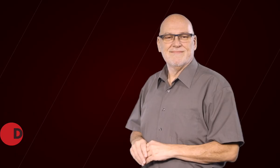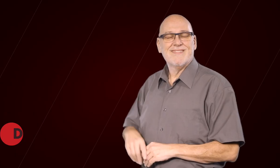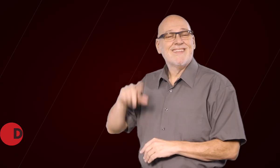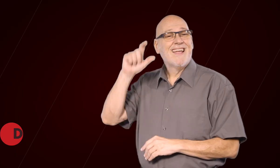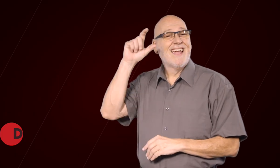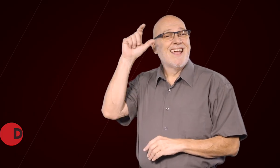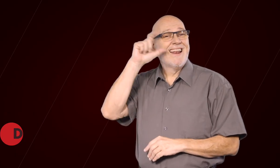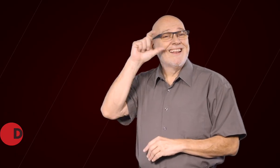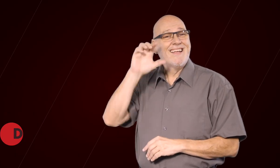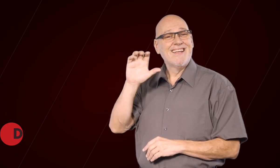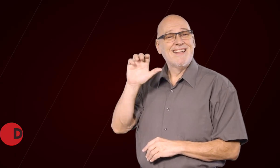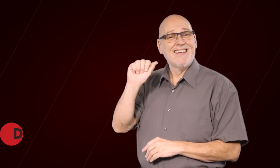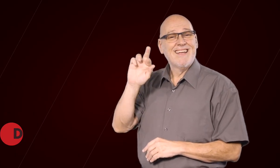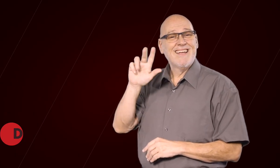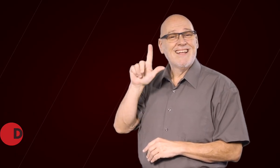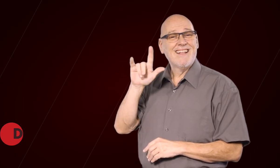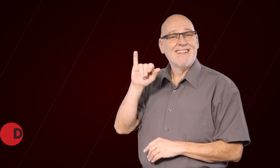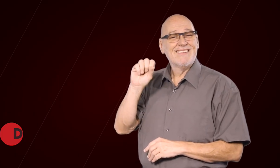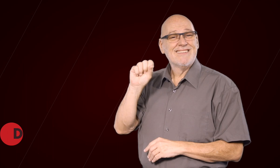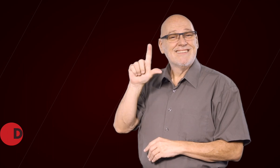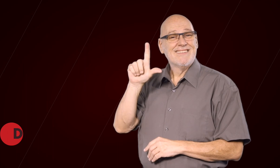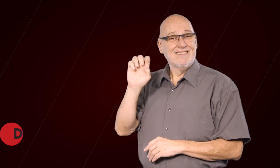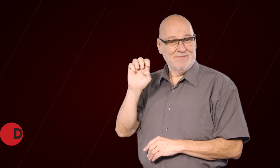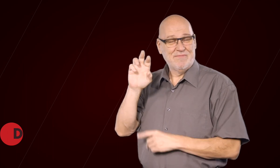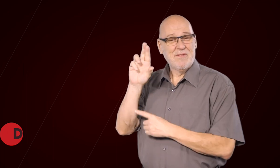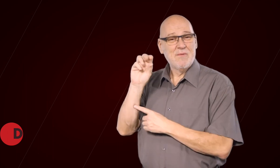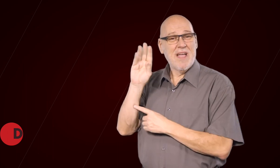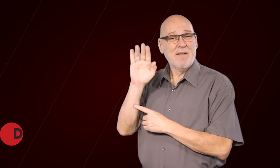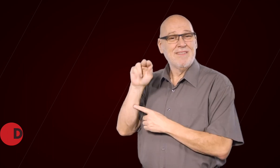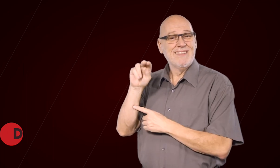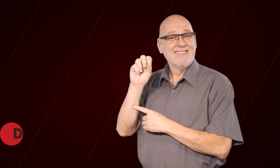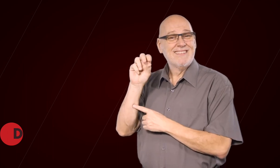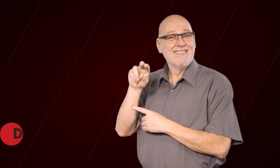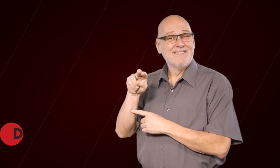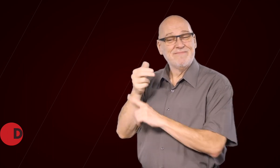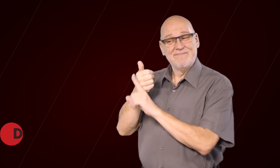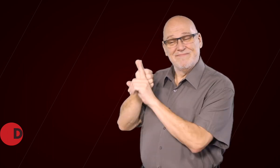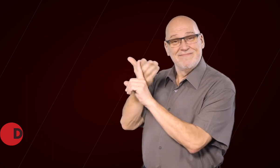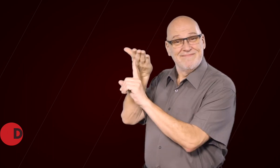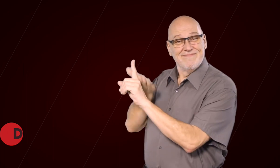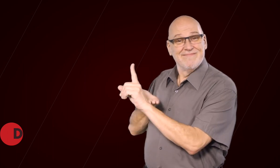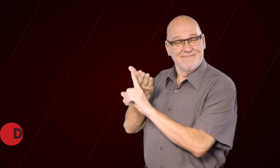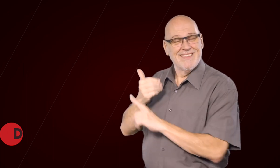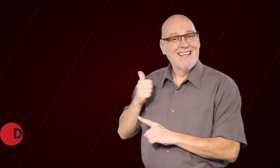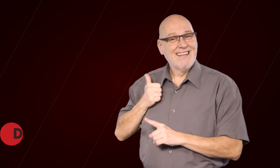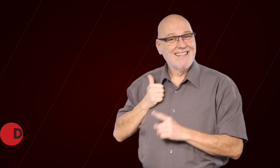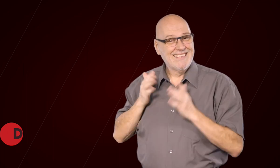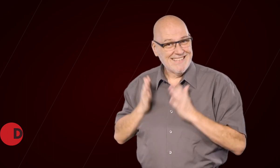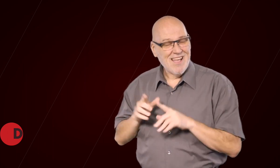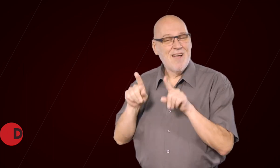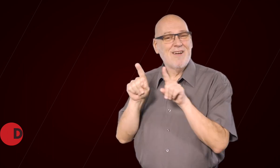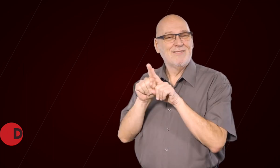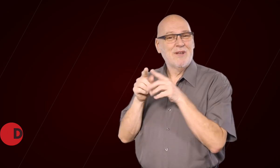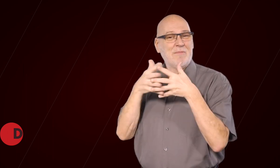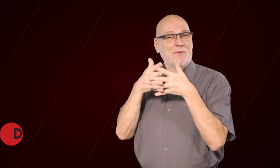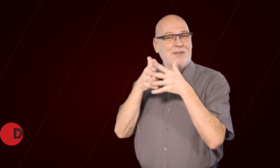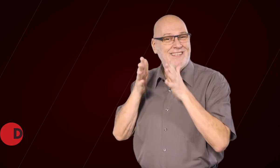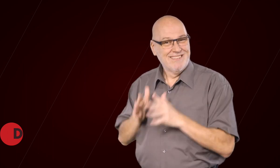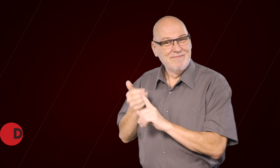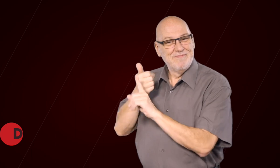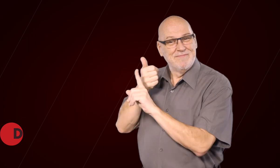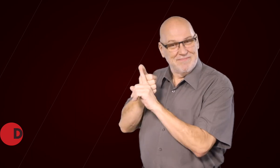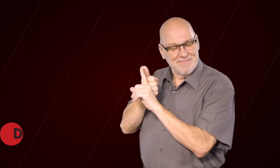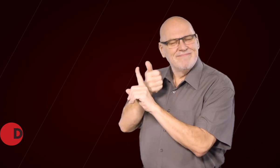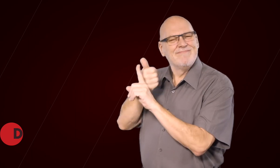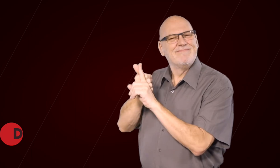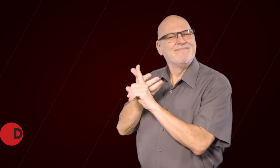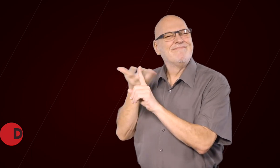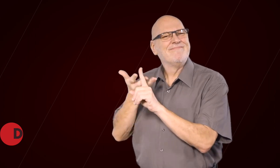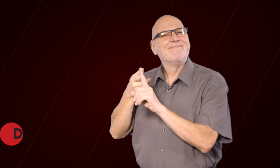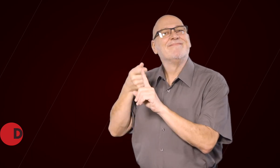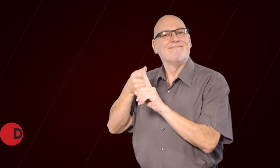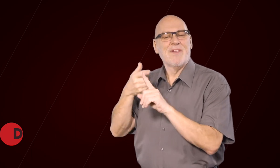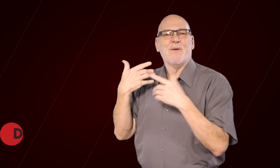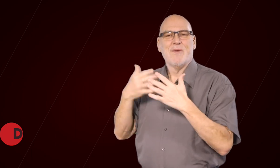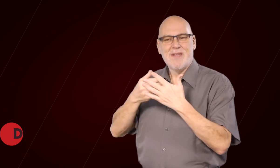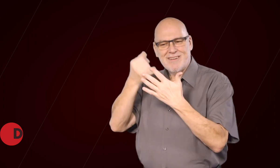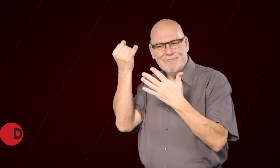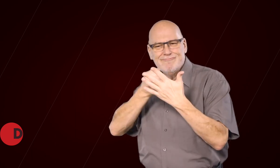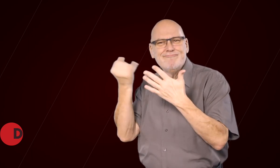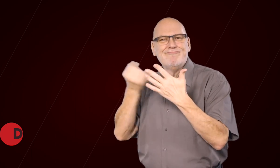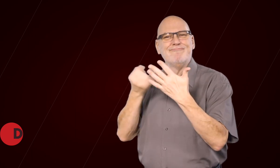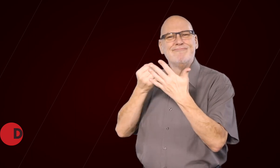Carlisle Robinson is a Canadian and American comic creator